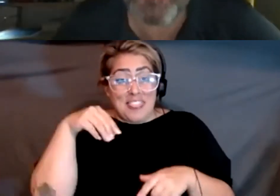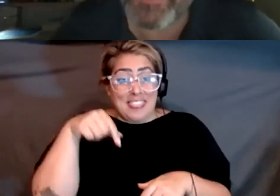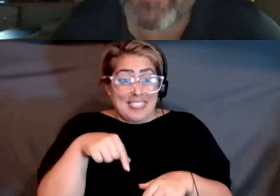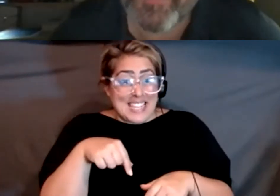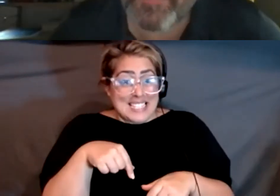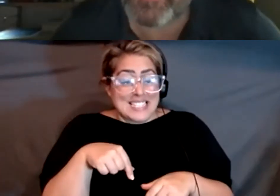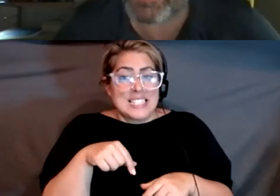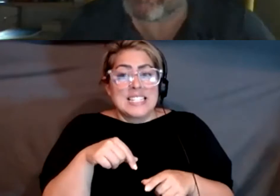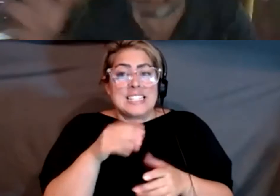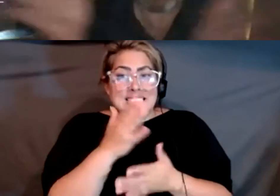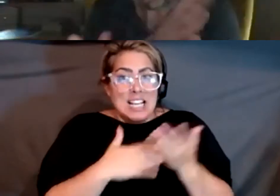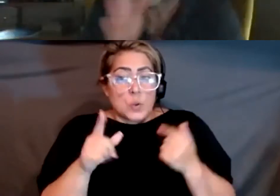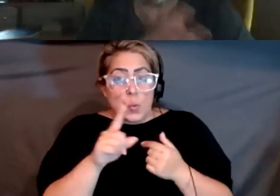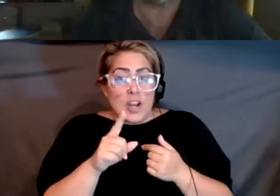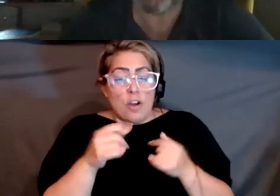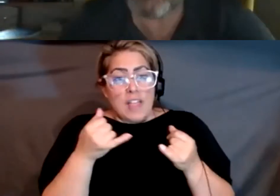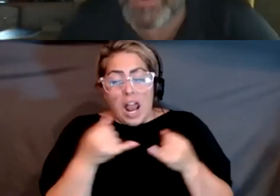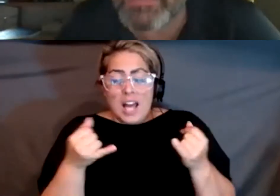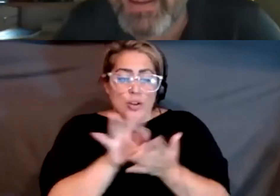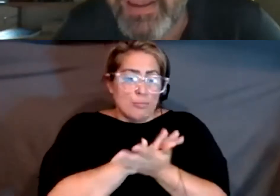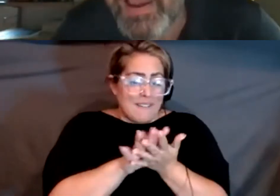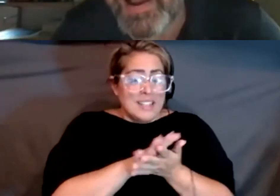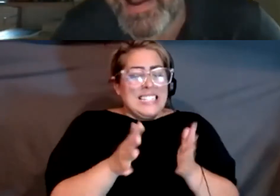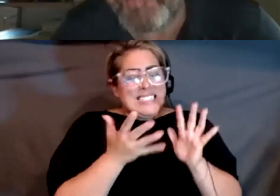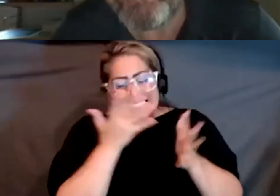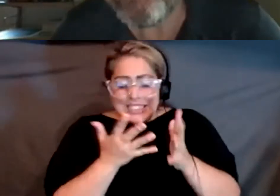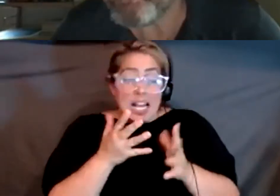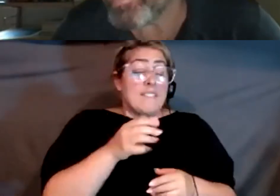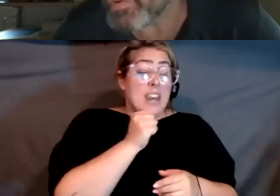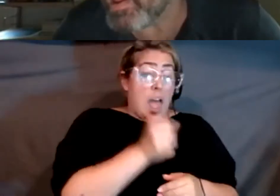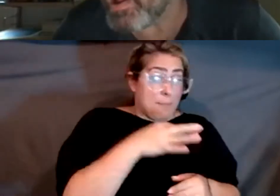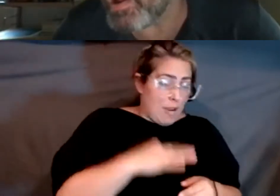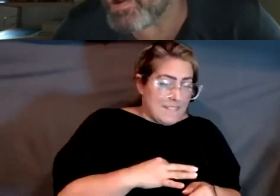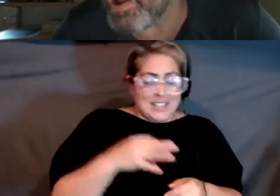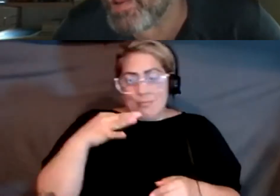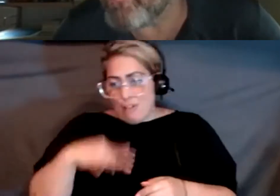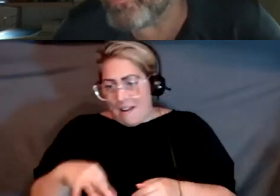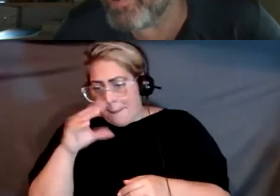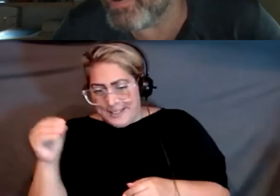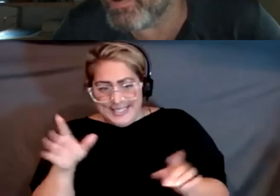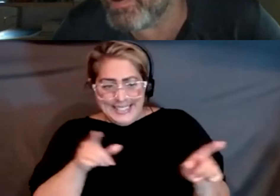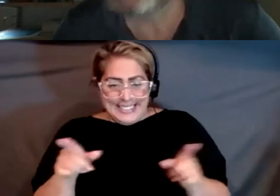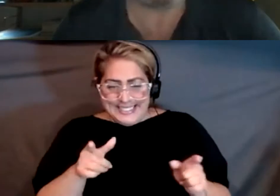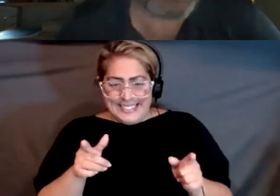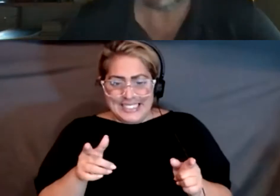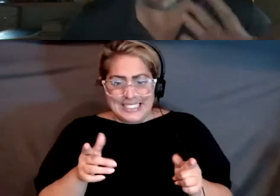are very blurry. I intentionally -- and both the mayor and the